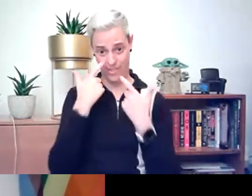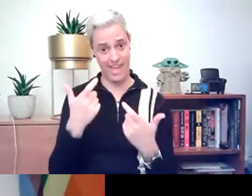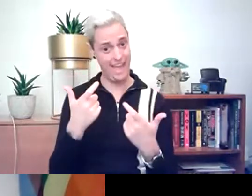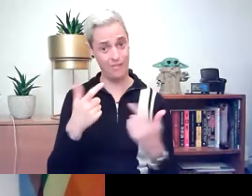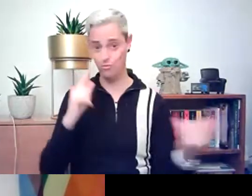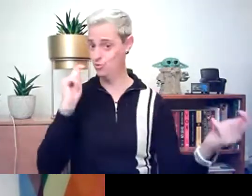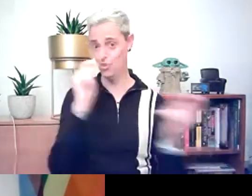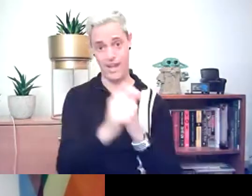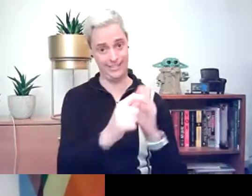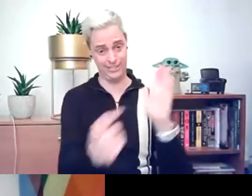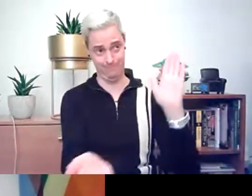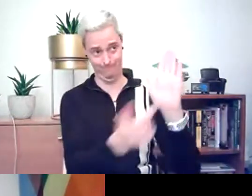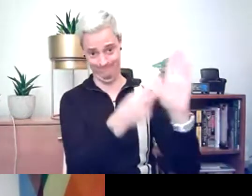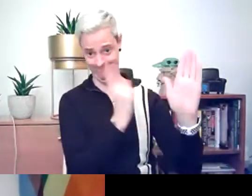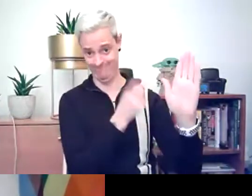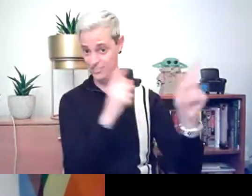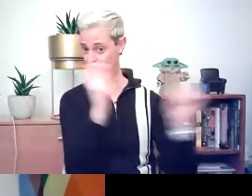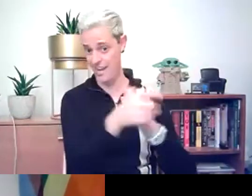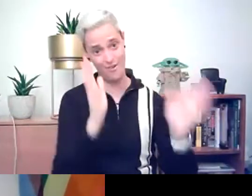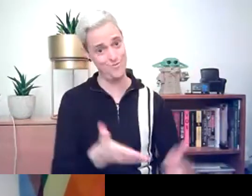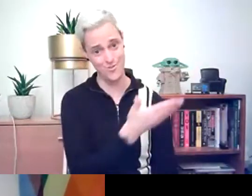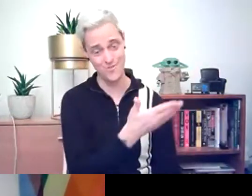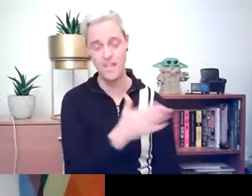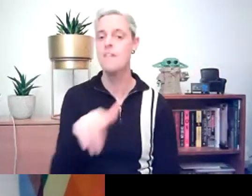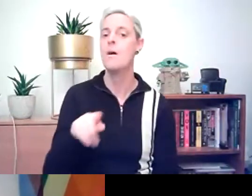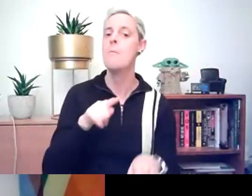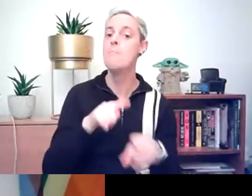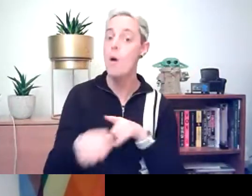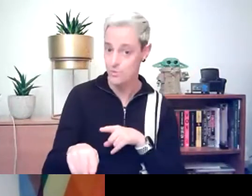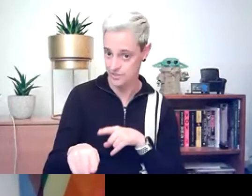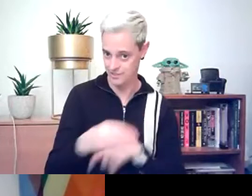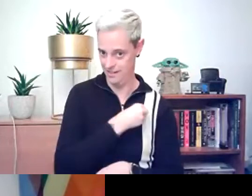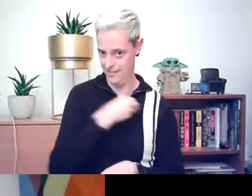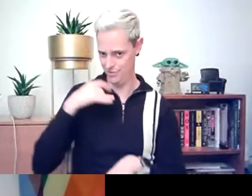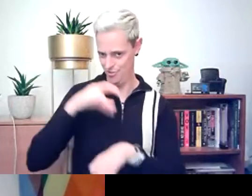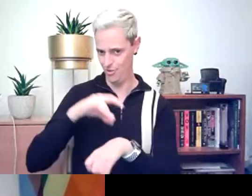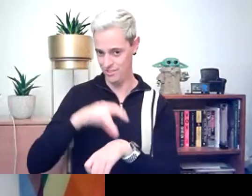18:54:44 So, most clinicians not all. Not all, but most are genuinely caring about their